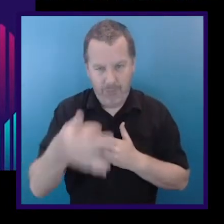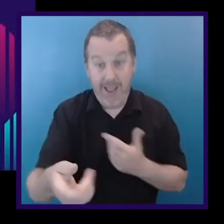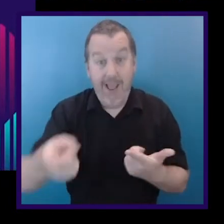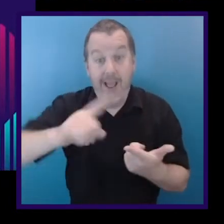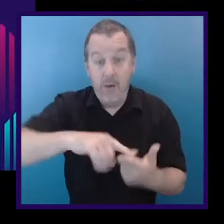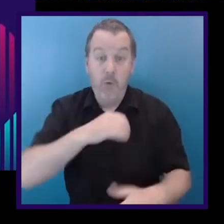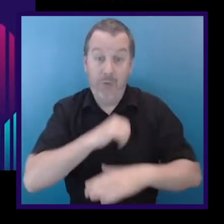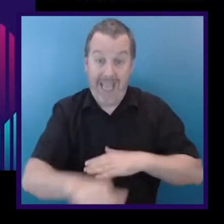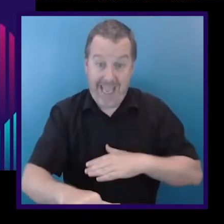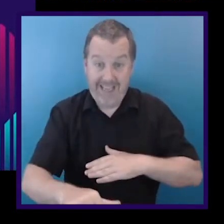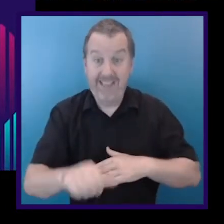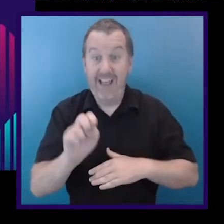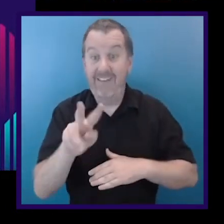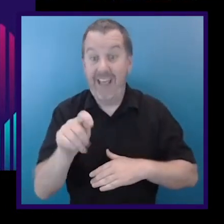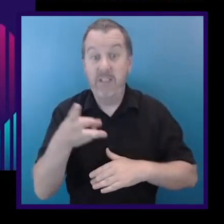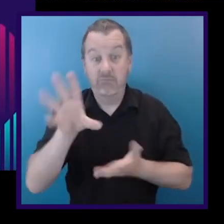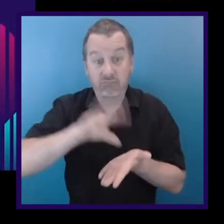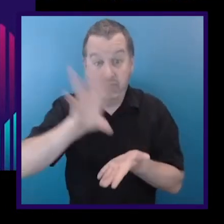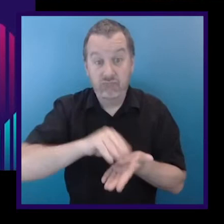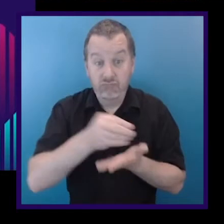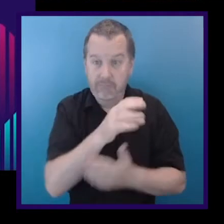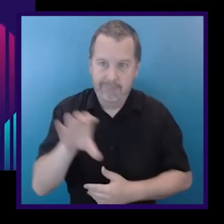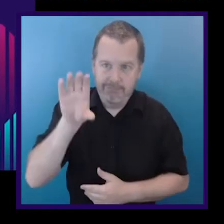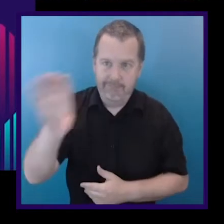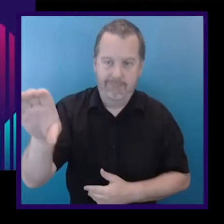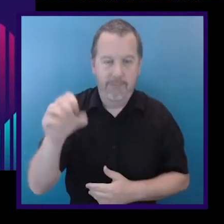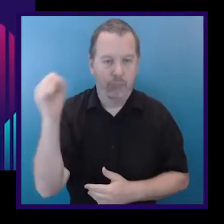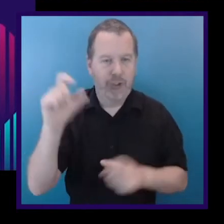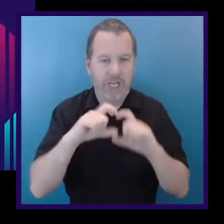And there'll also be a recording of today's event, which will be on the British Council